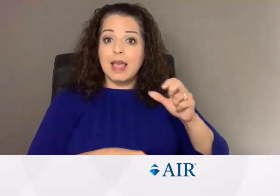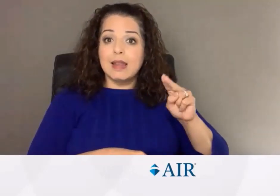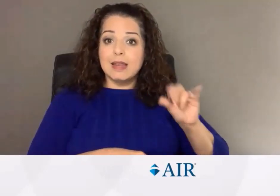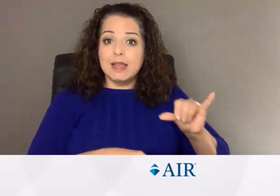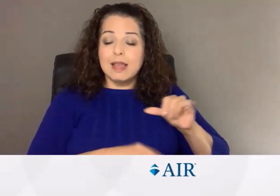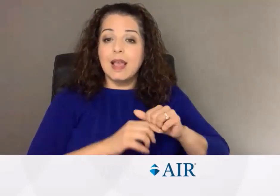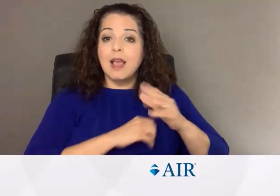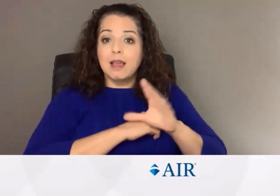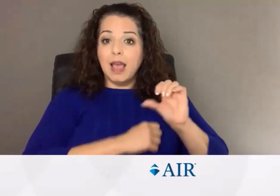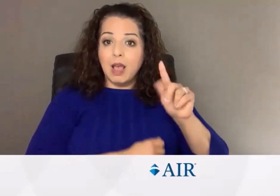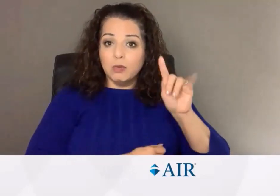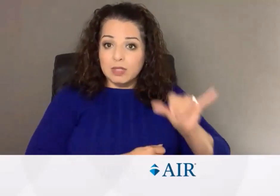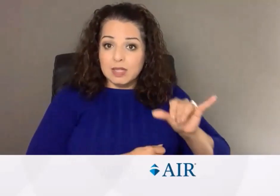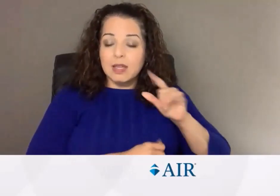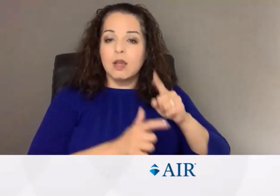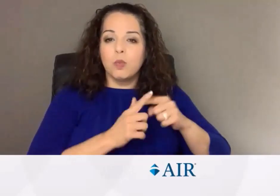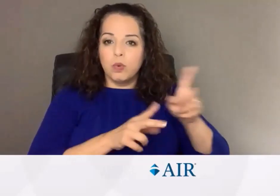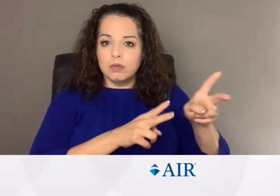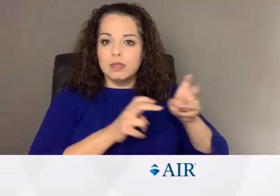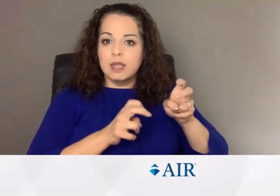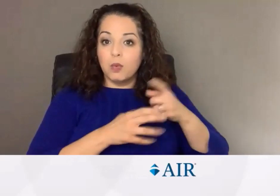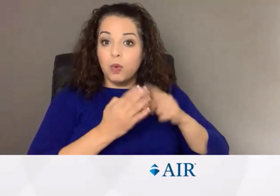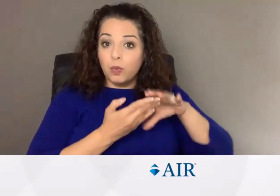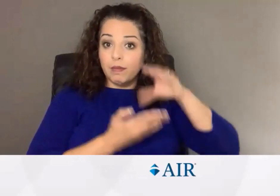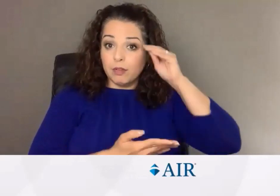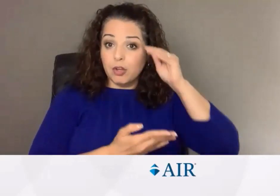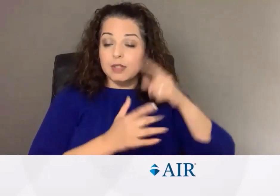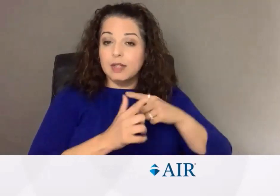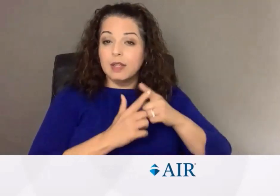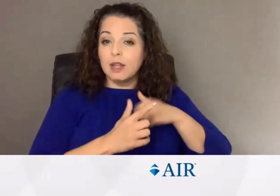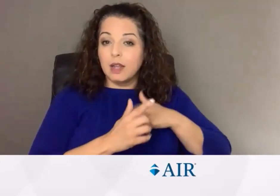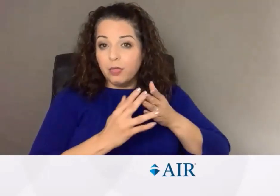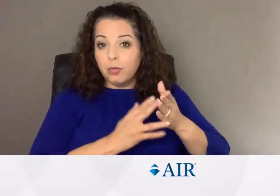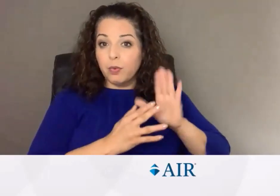and implement it through as part of their services.